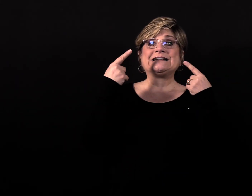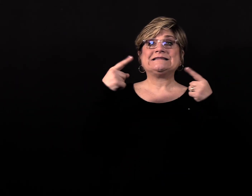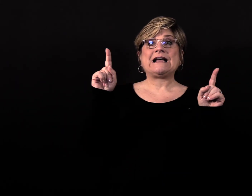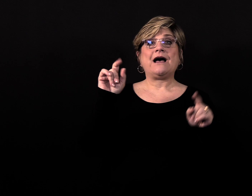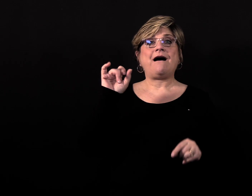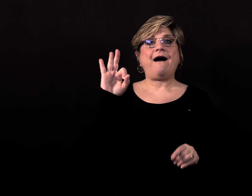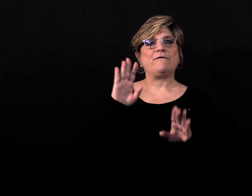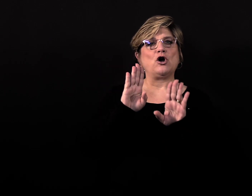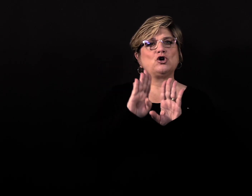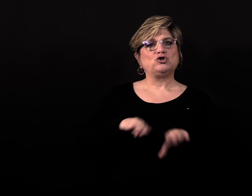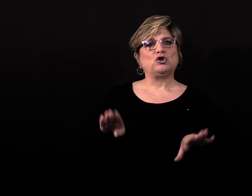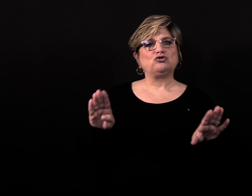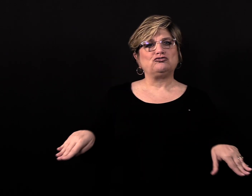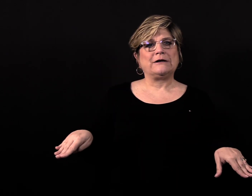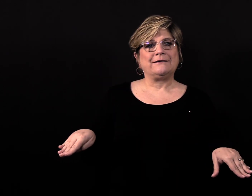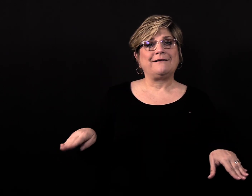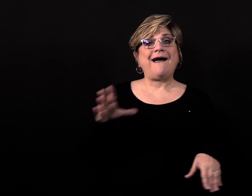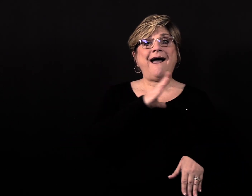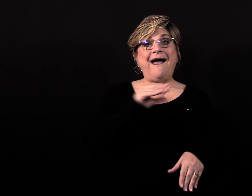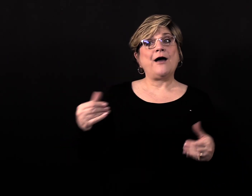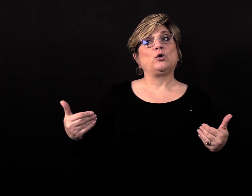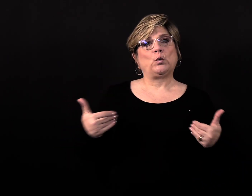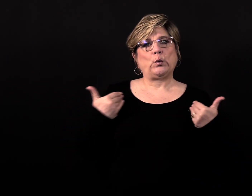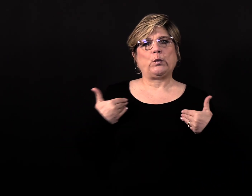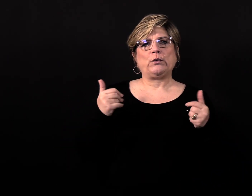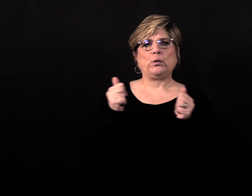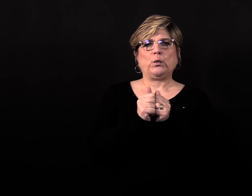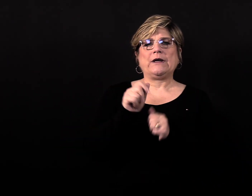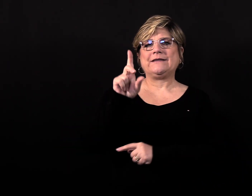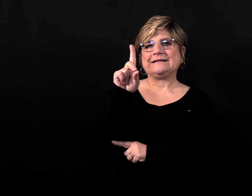of children and youth with disabilities.